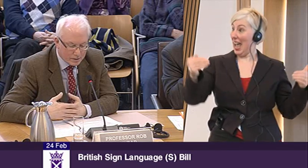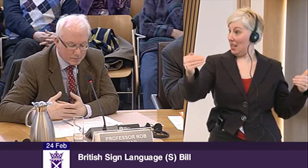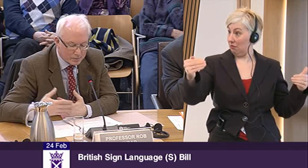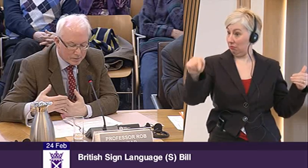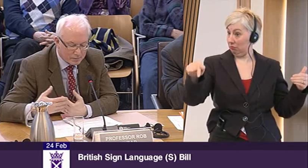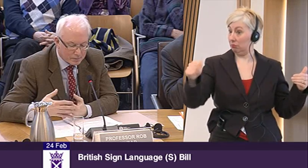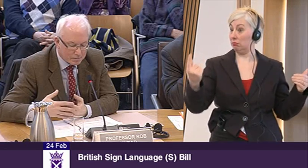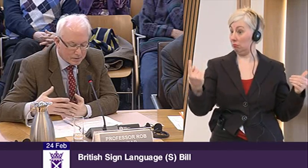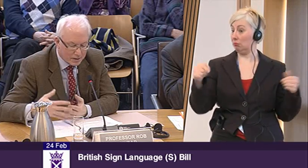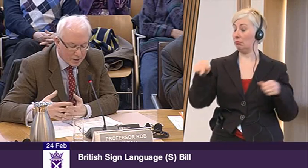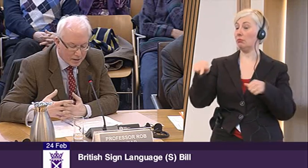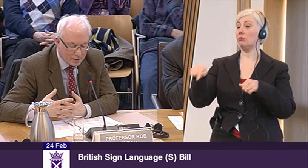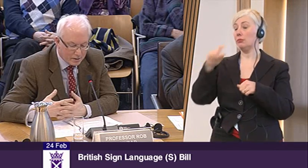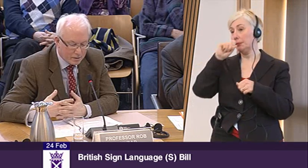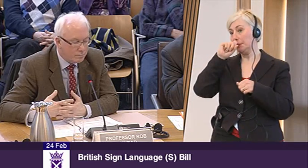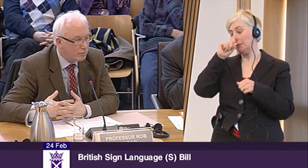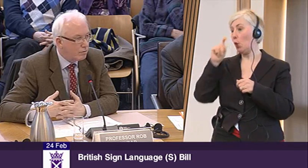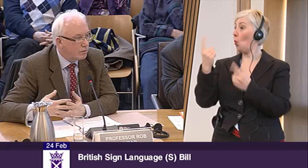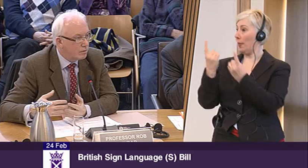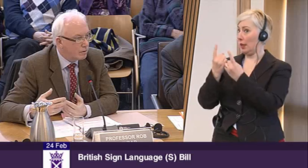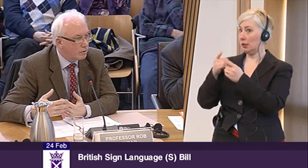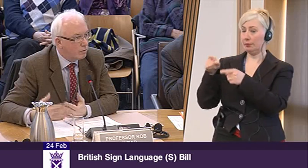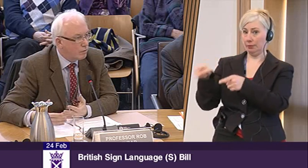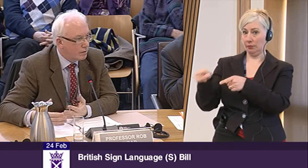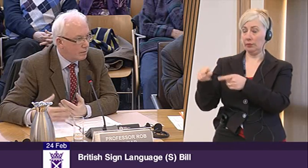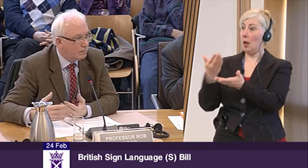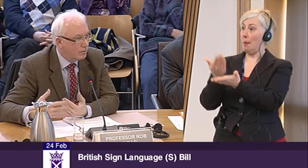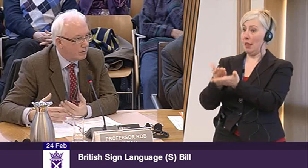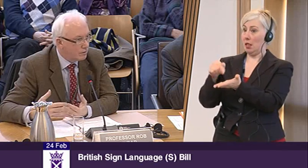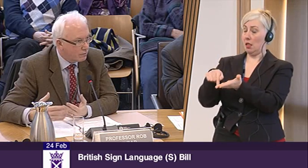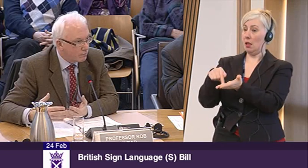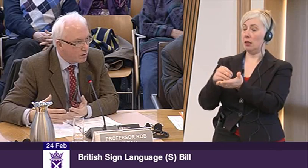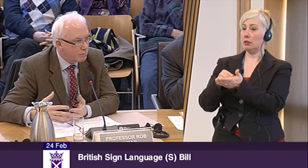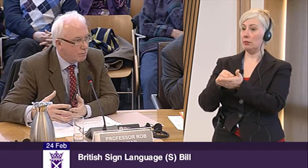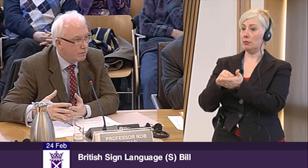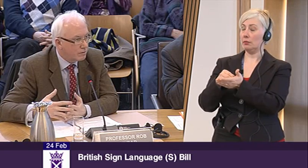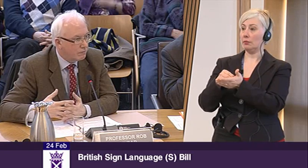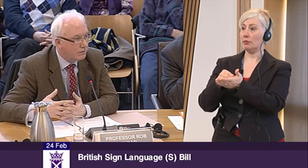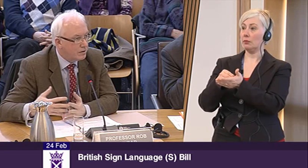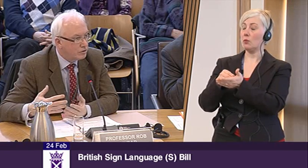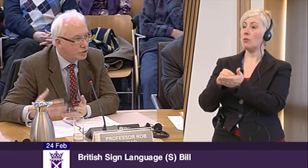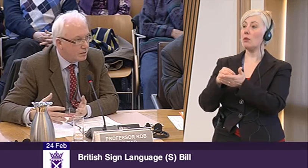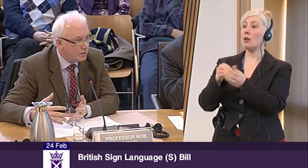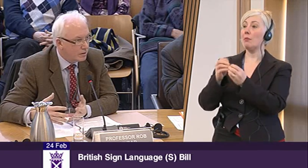First, it is important that the bill says that public bodies should seek advice and